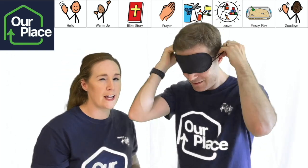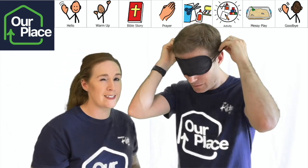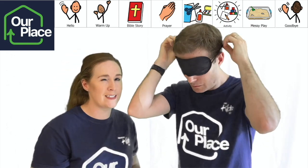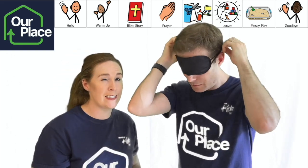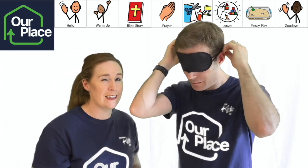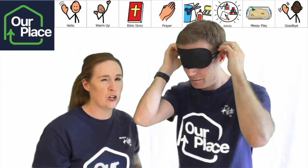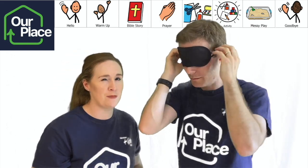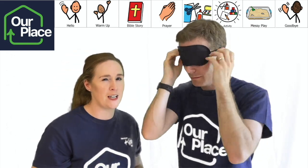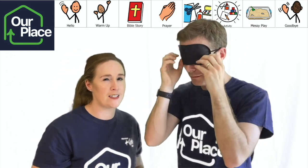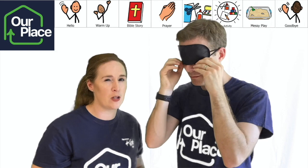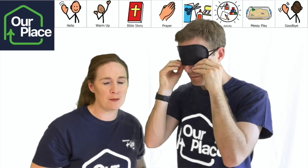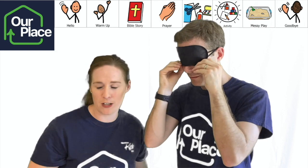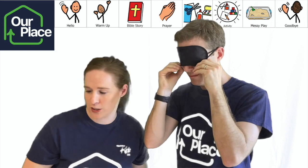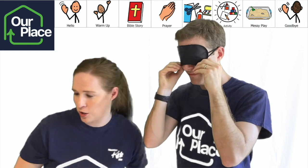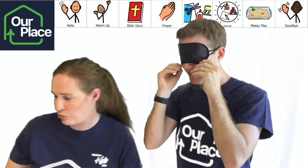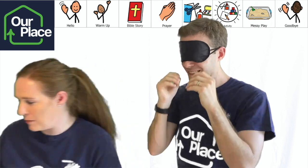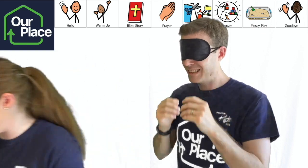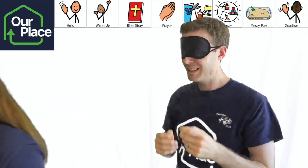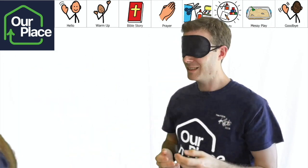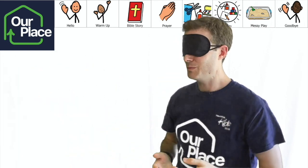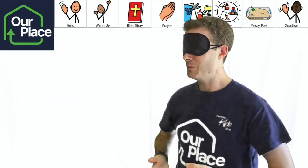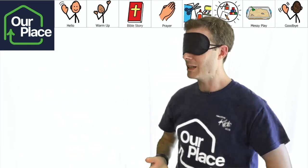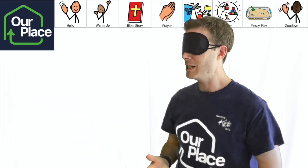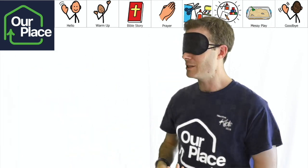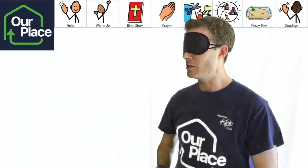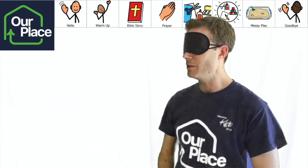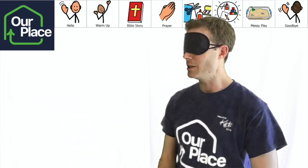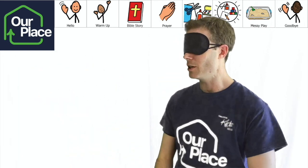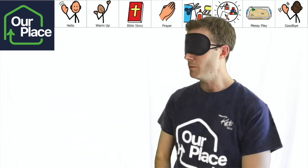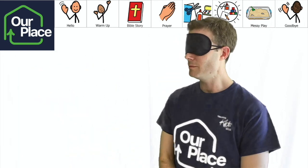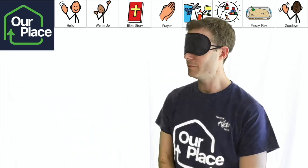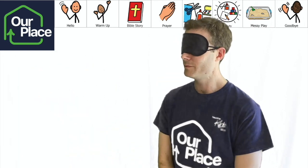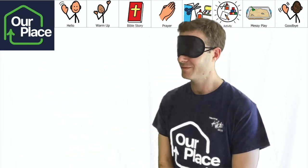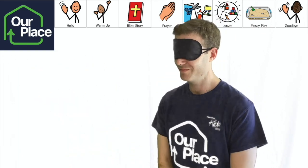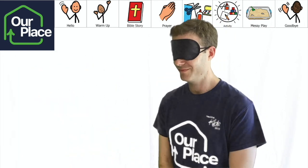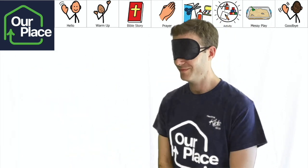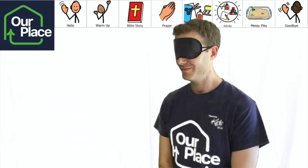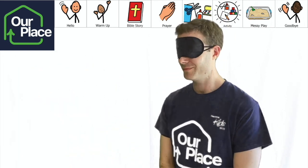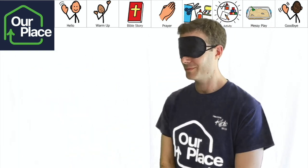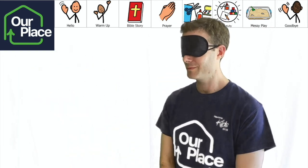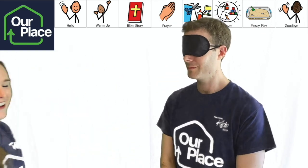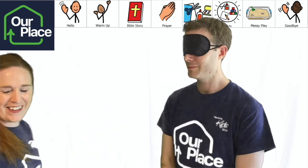to see the object so I'm going to go grab it my glasses on over the top okay